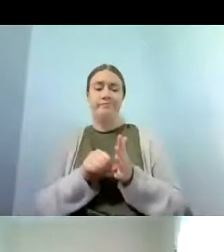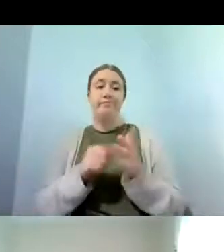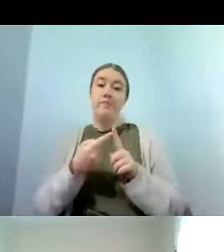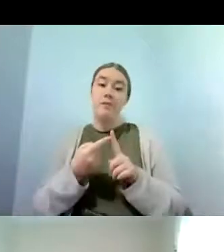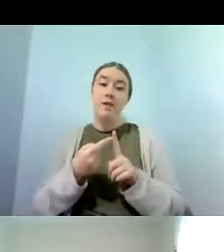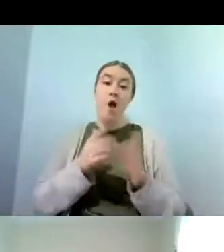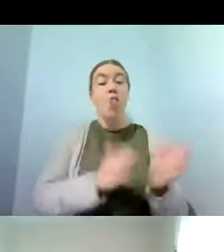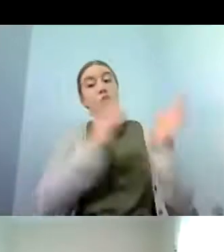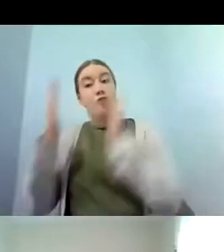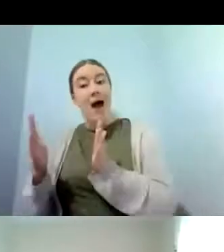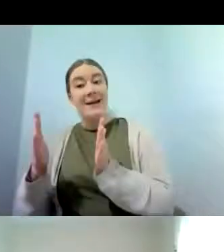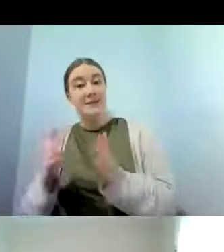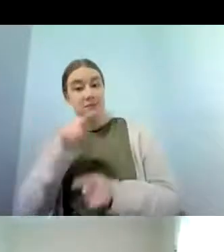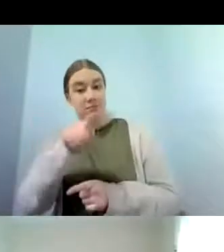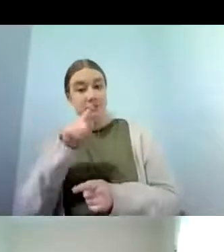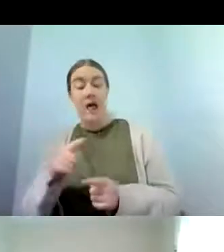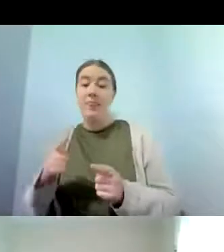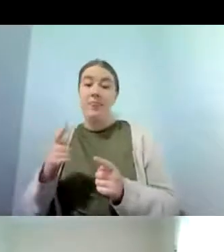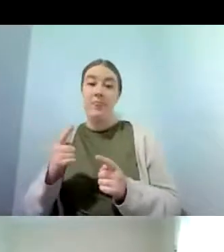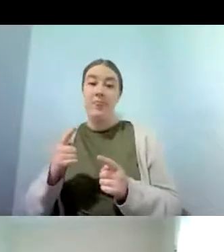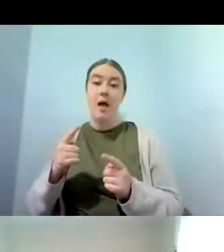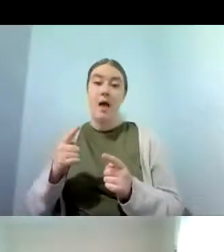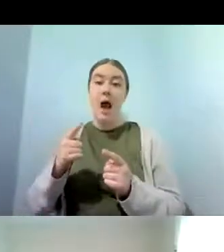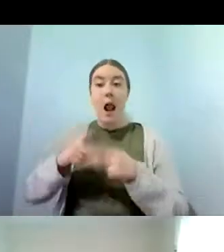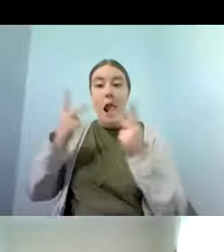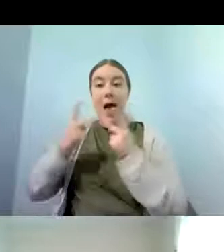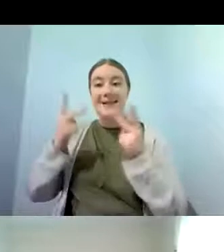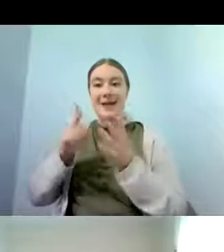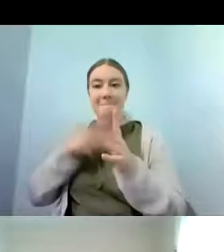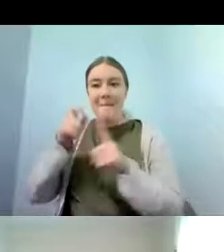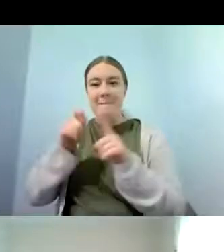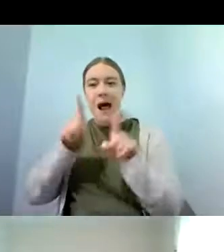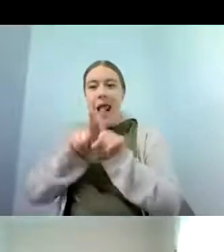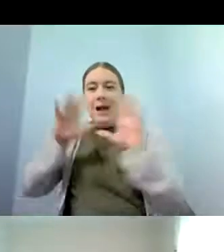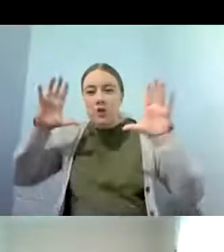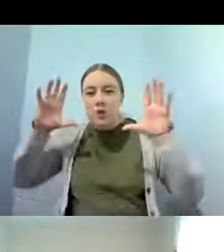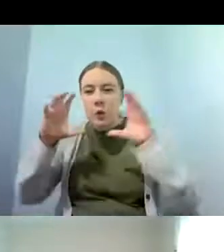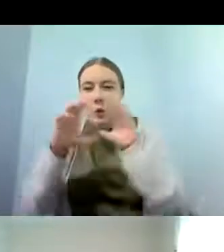and that just shows again the um it's a better zoomed in version so you can see upper lode weir